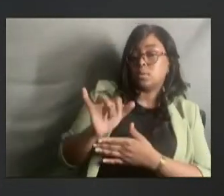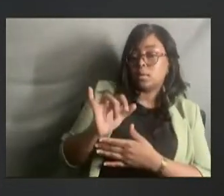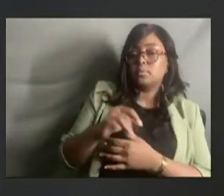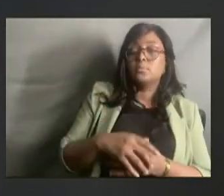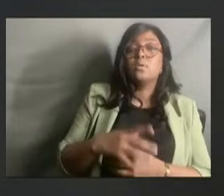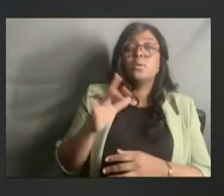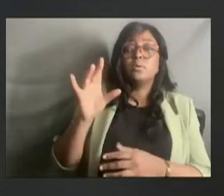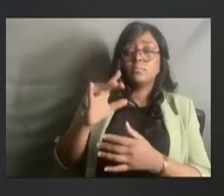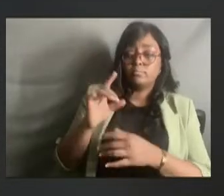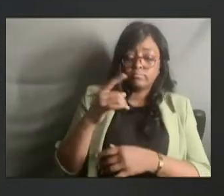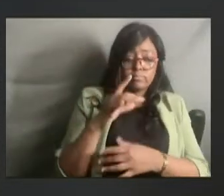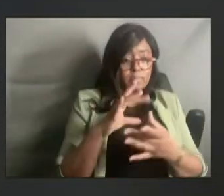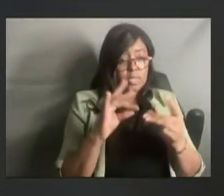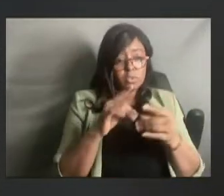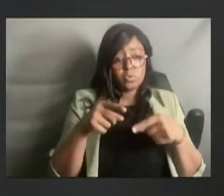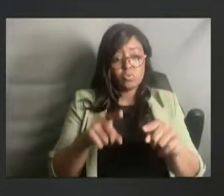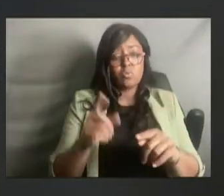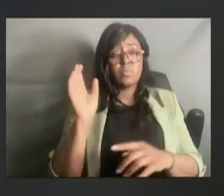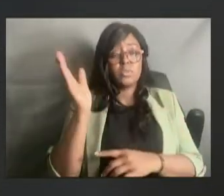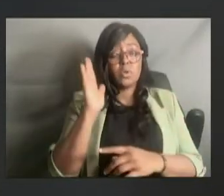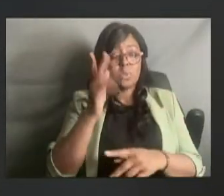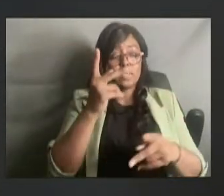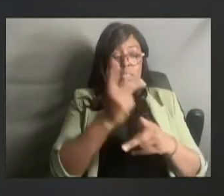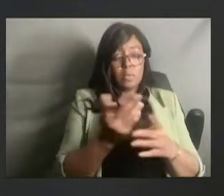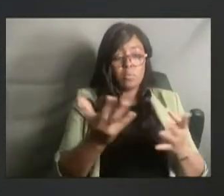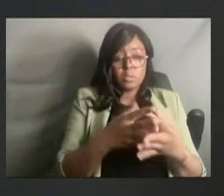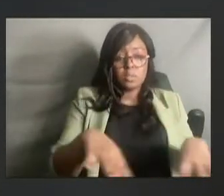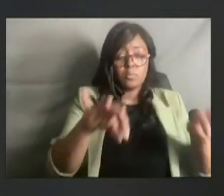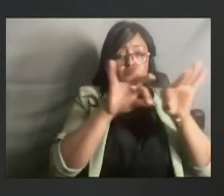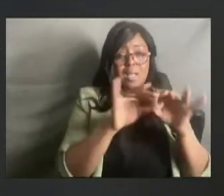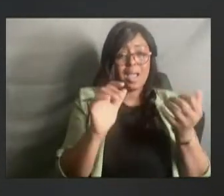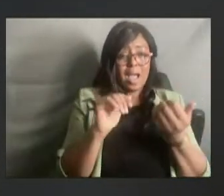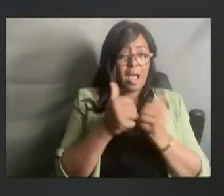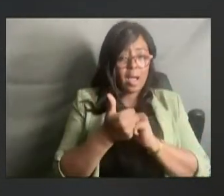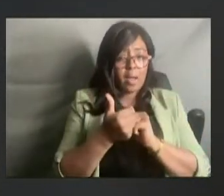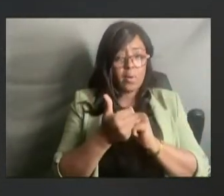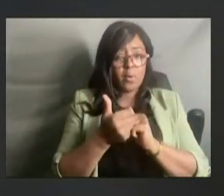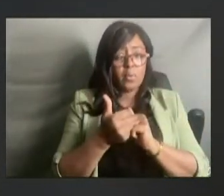better job of explaining that. Thank you for elevating that. You mentioned in your